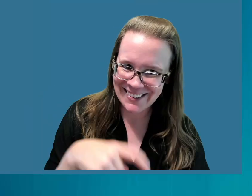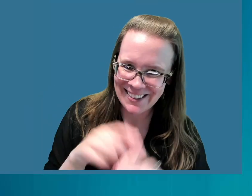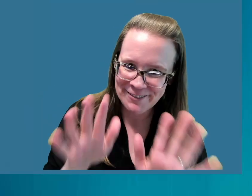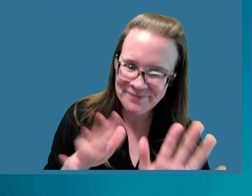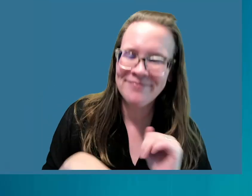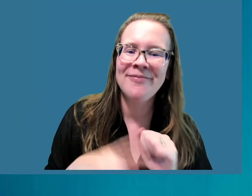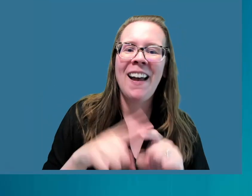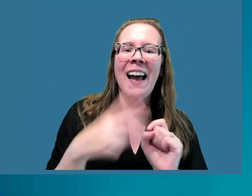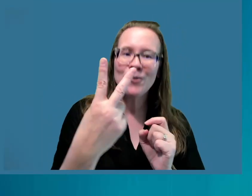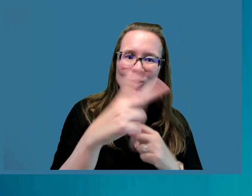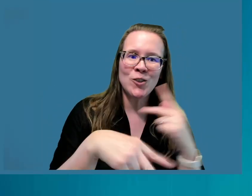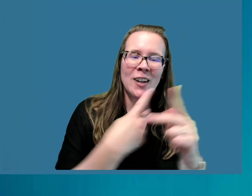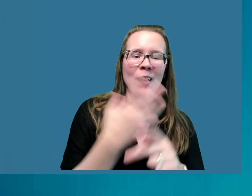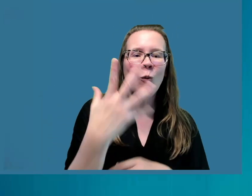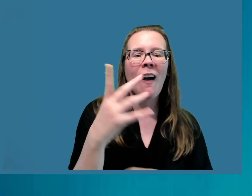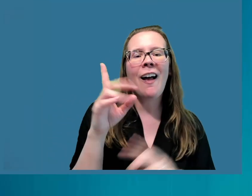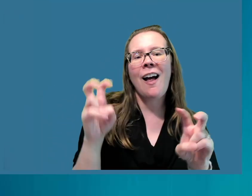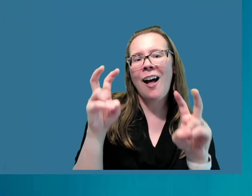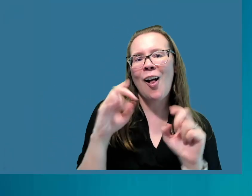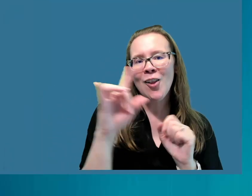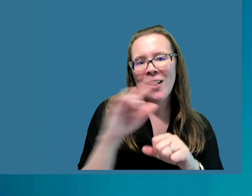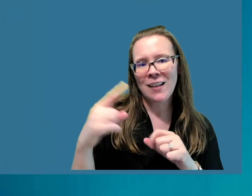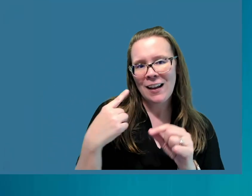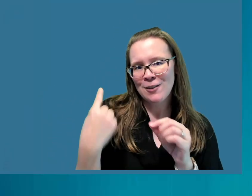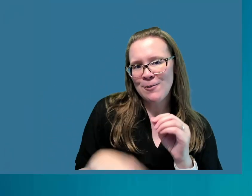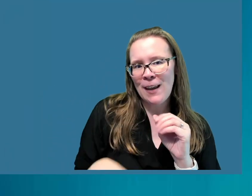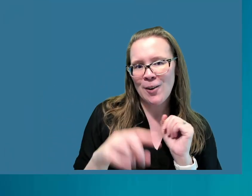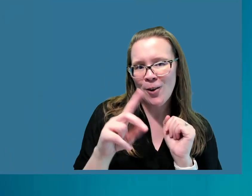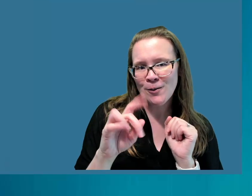some of them are supposed to look like the old-fashioned red tomato pin cushions,